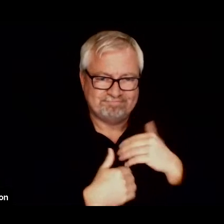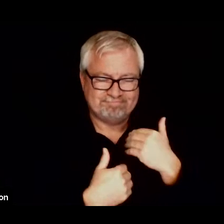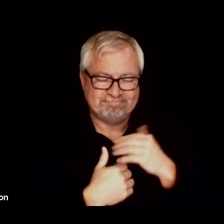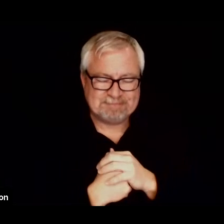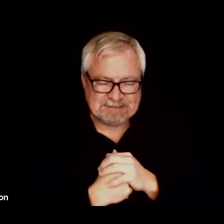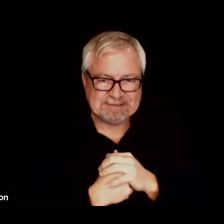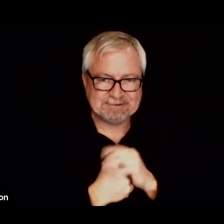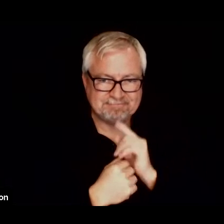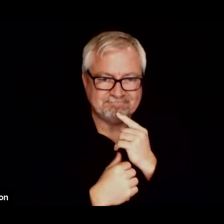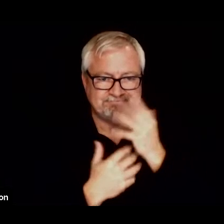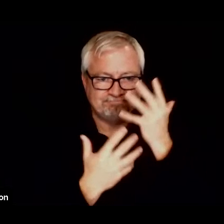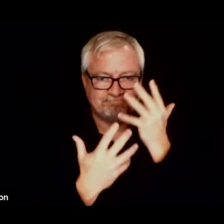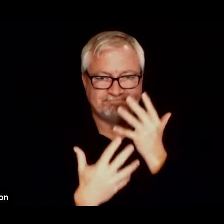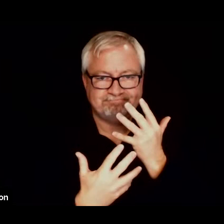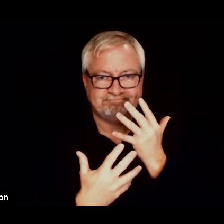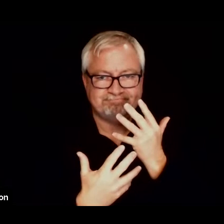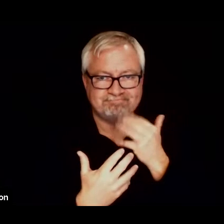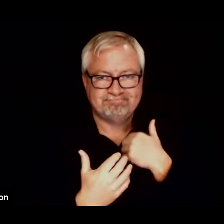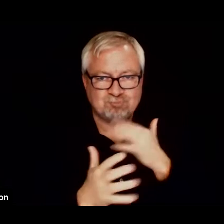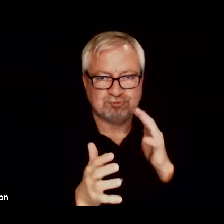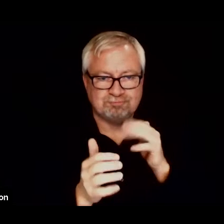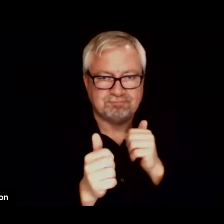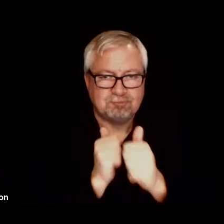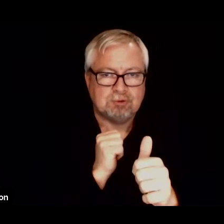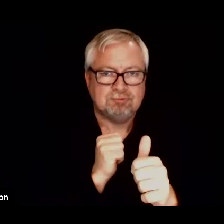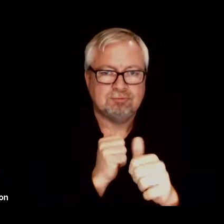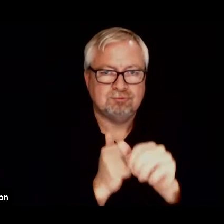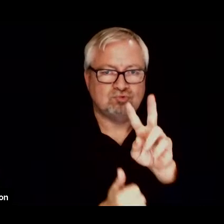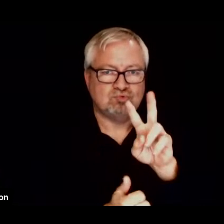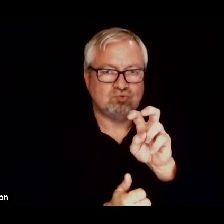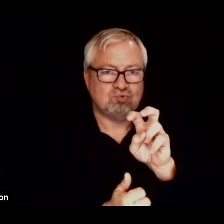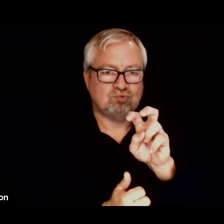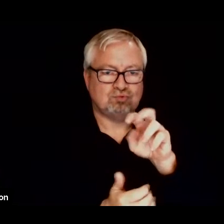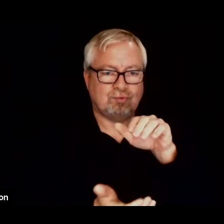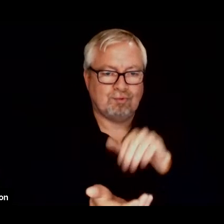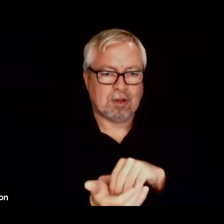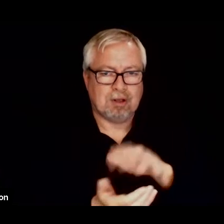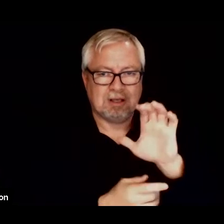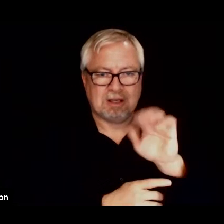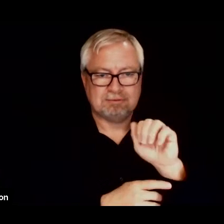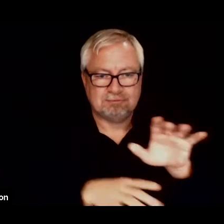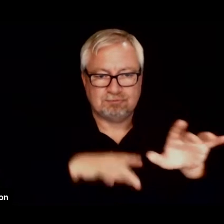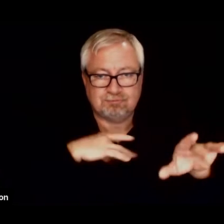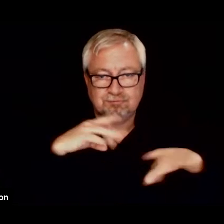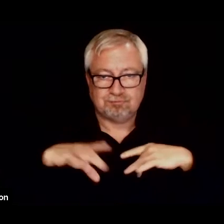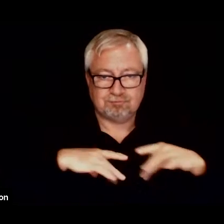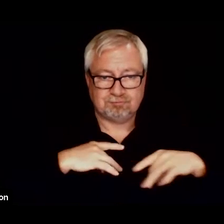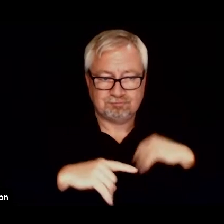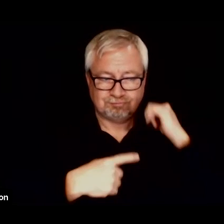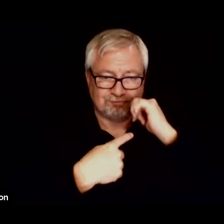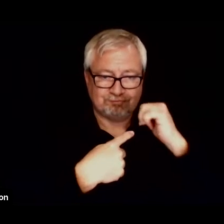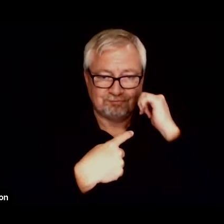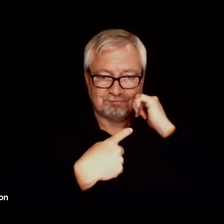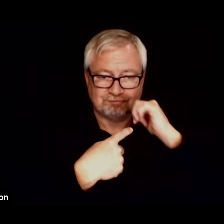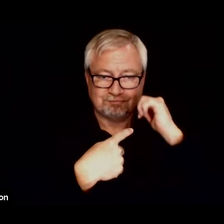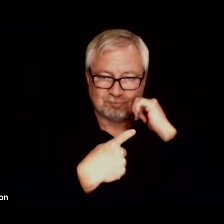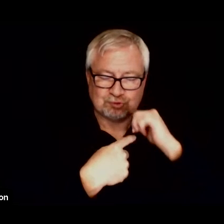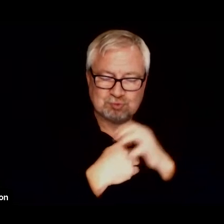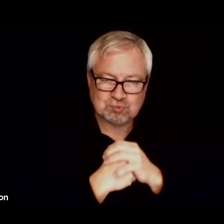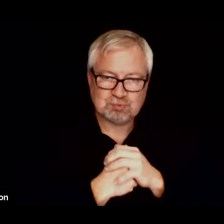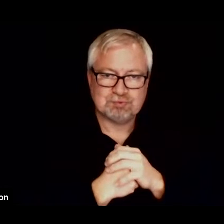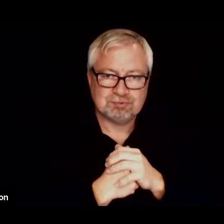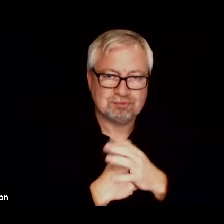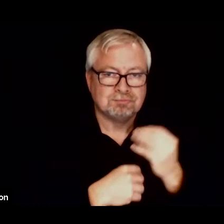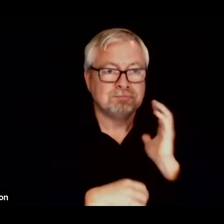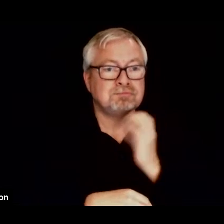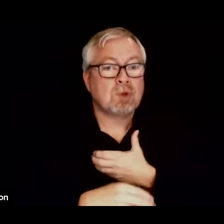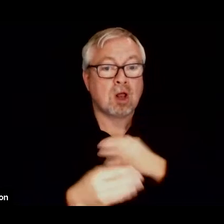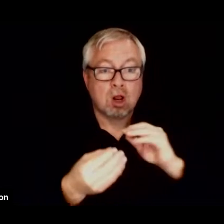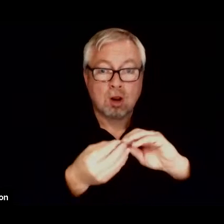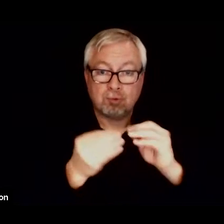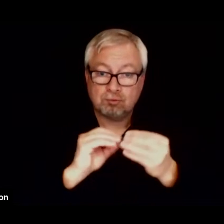above 200,000 cases in a single day and our number of deaths daily in the united states has been